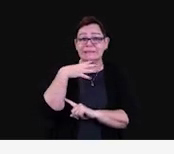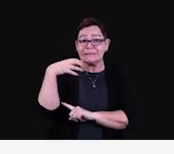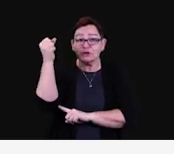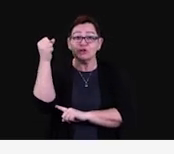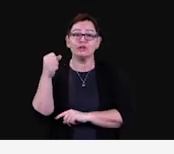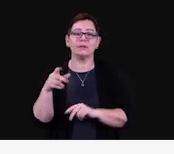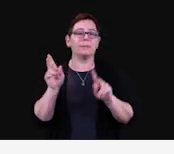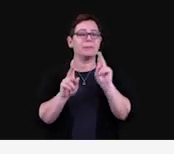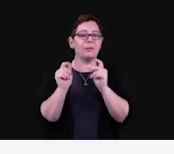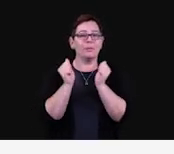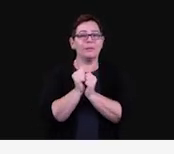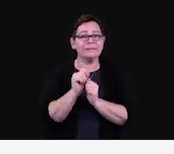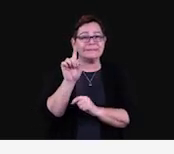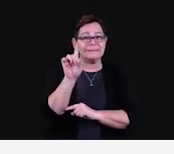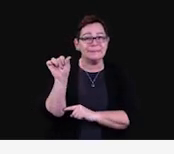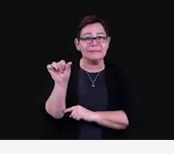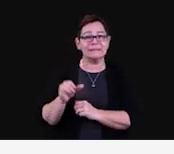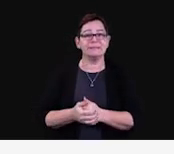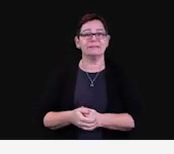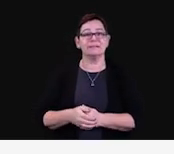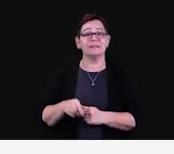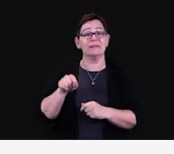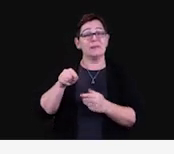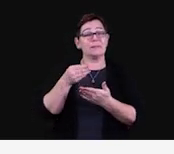This money is distributed through benefit and credit payments.